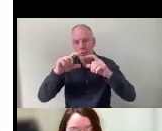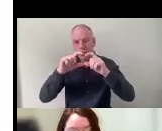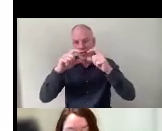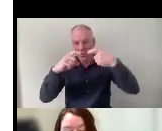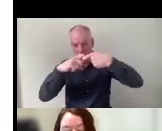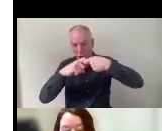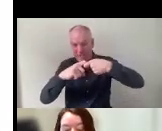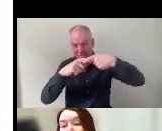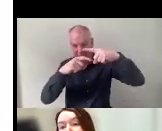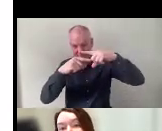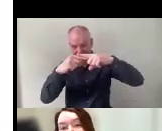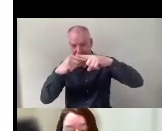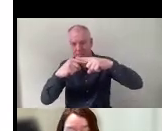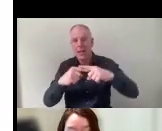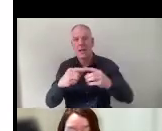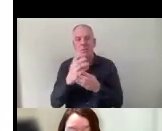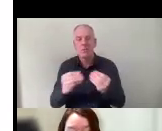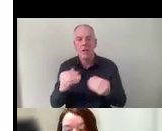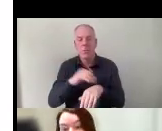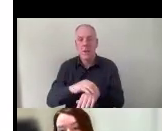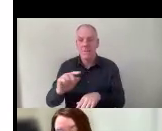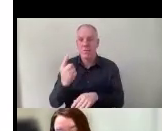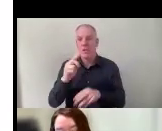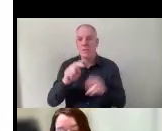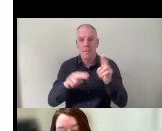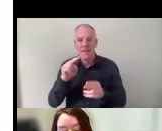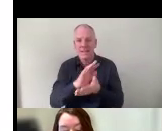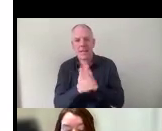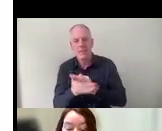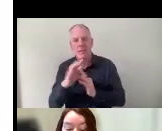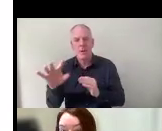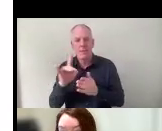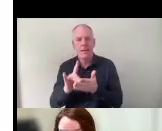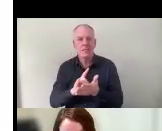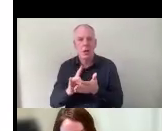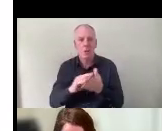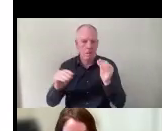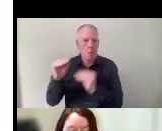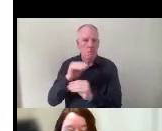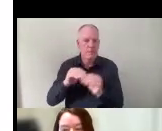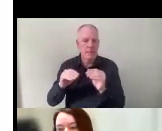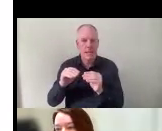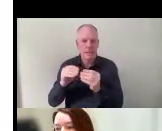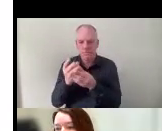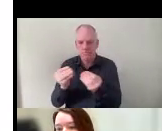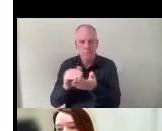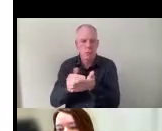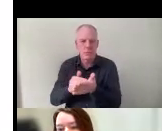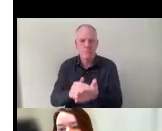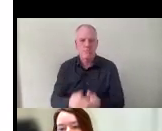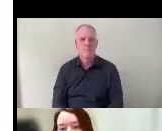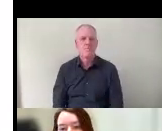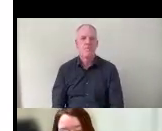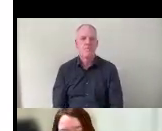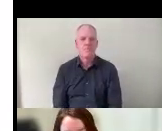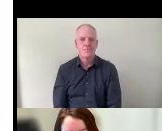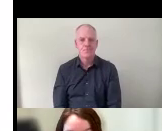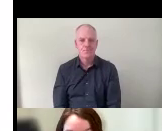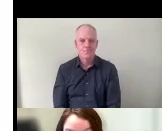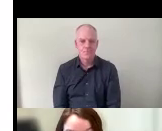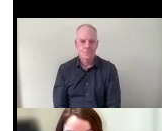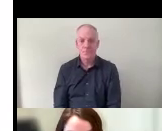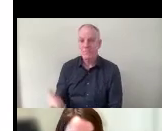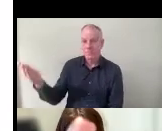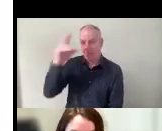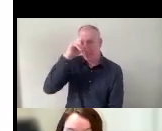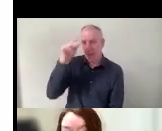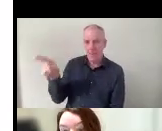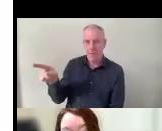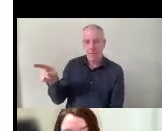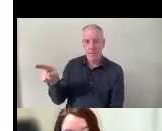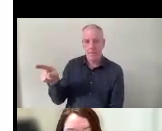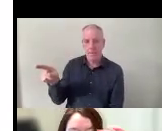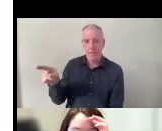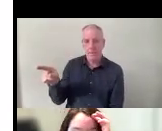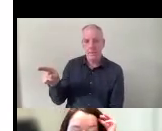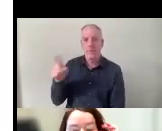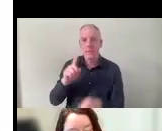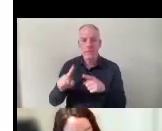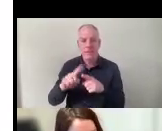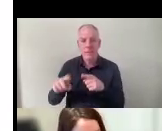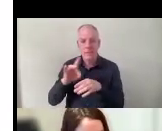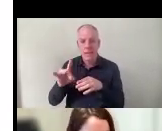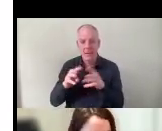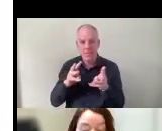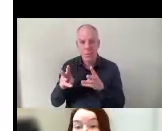areas where the original paint had been abraded or damaged by historic solvent damage. So here's a good example of my approach for that type of retouching. The